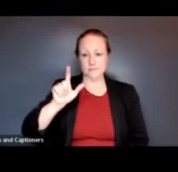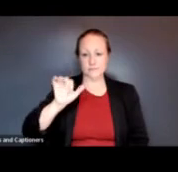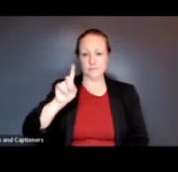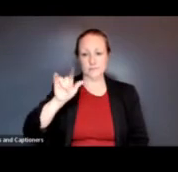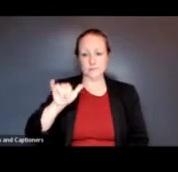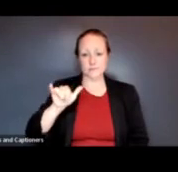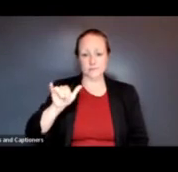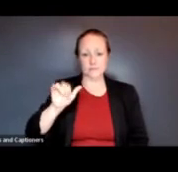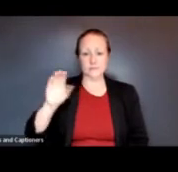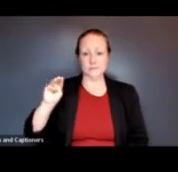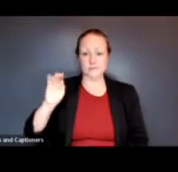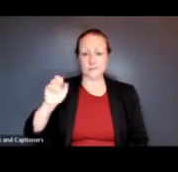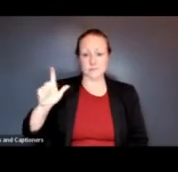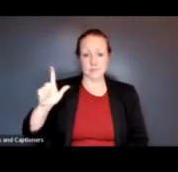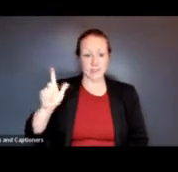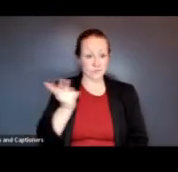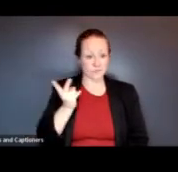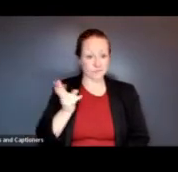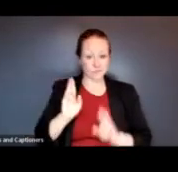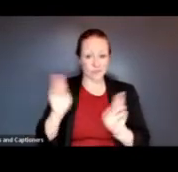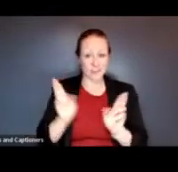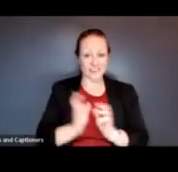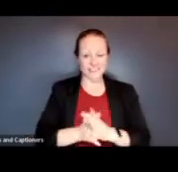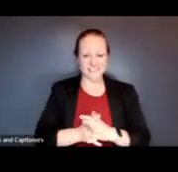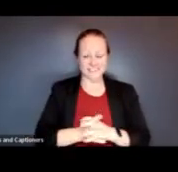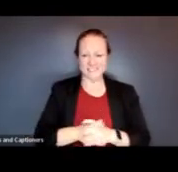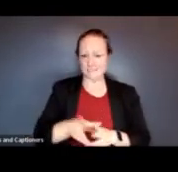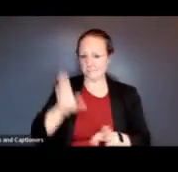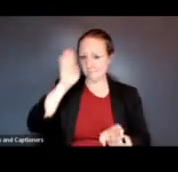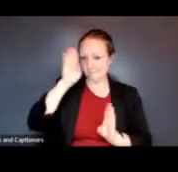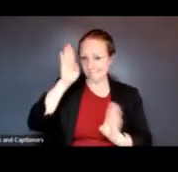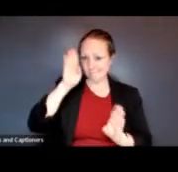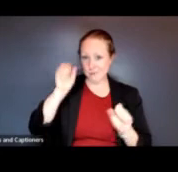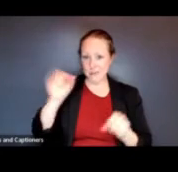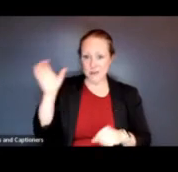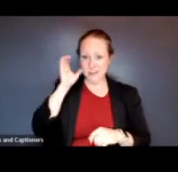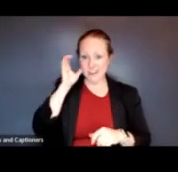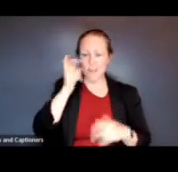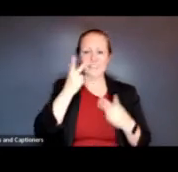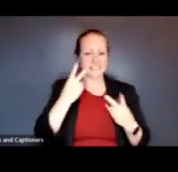Lindsey Gurin: Hi, everyone. Can are you ready? you hear me? Okay. Hi, my name